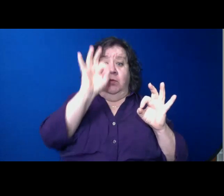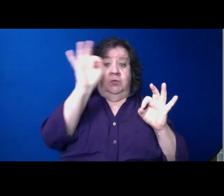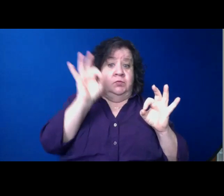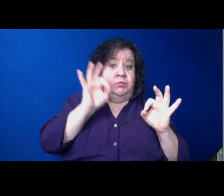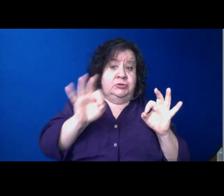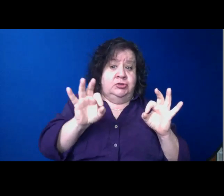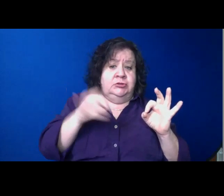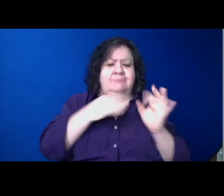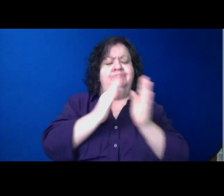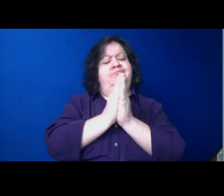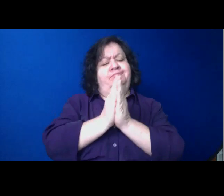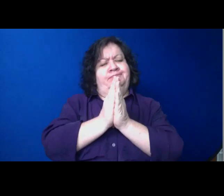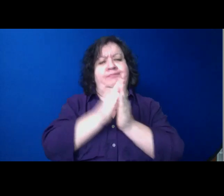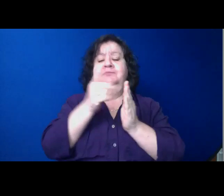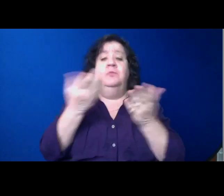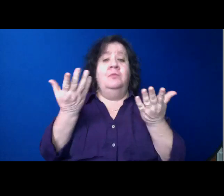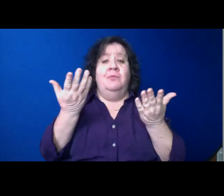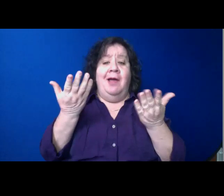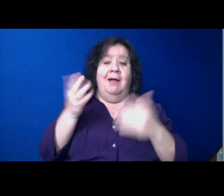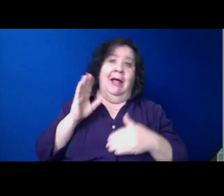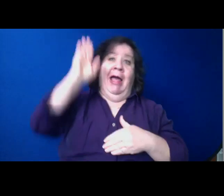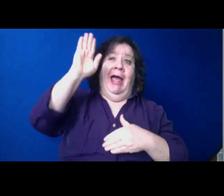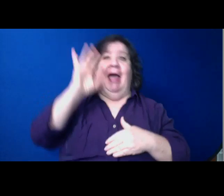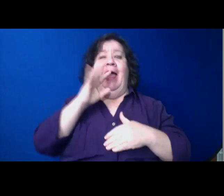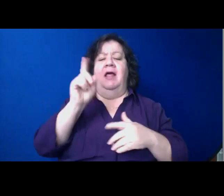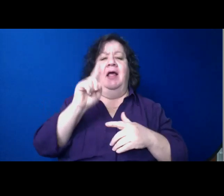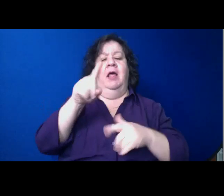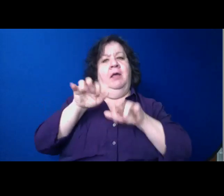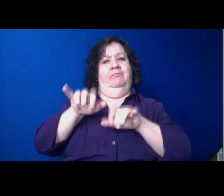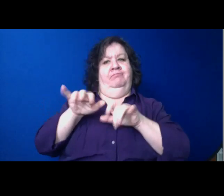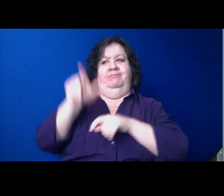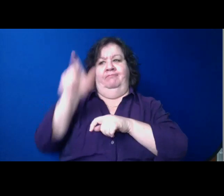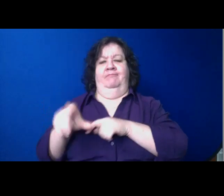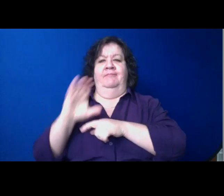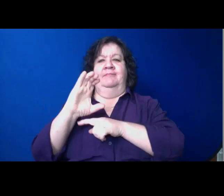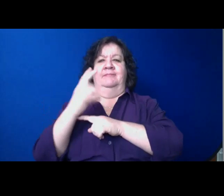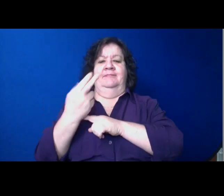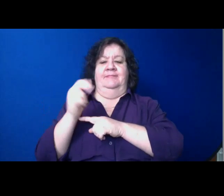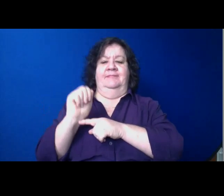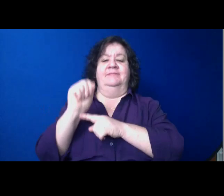and then we will look at the questions and ask them and we may also invite you to